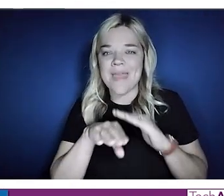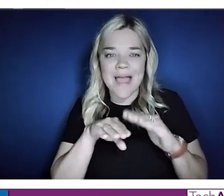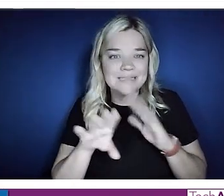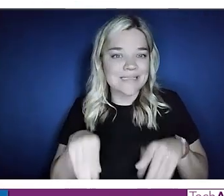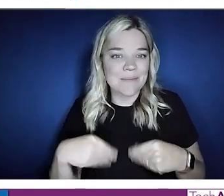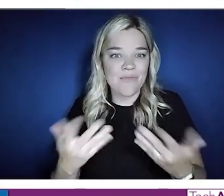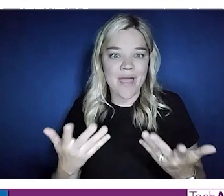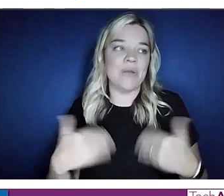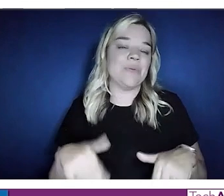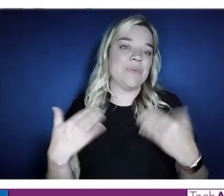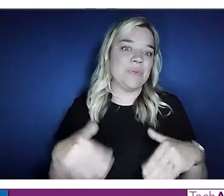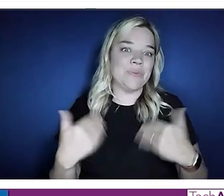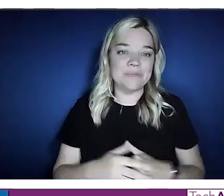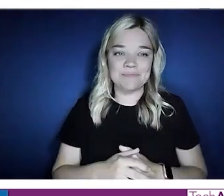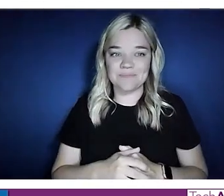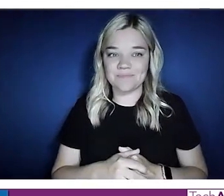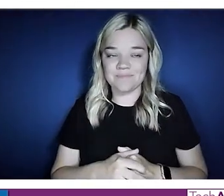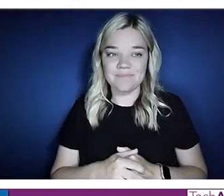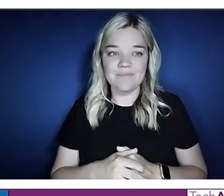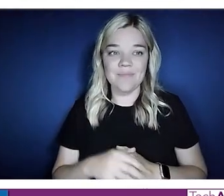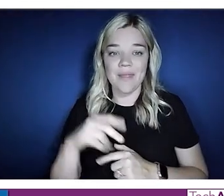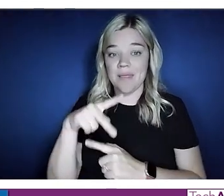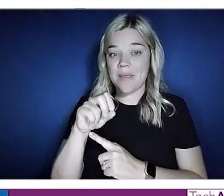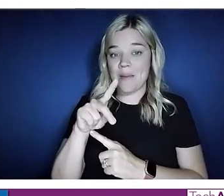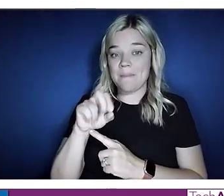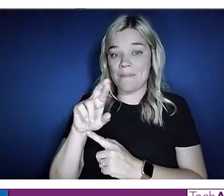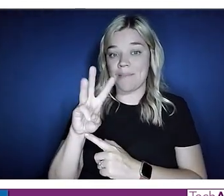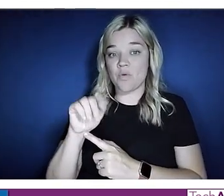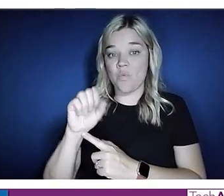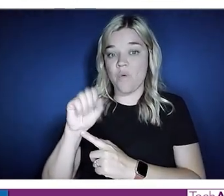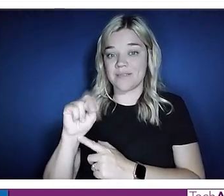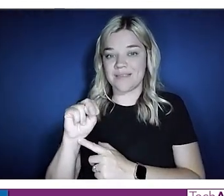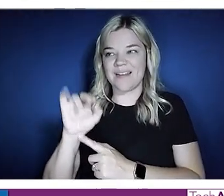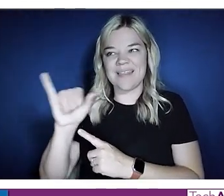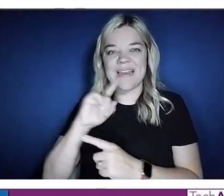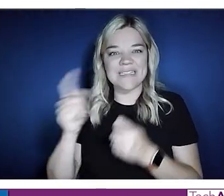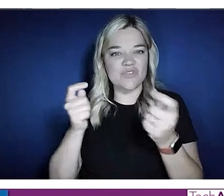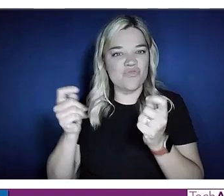I cannot talk about enough. Pepper Watson is one of the directors up there. And she's just great.